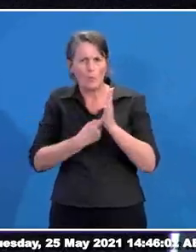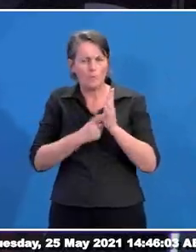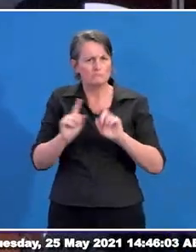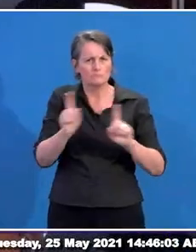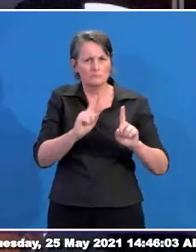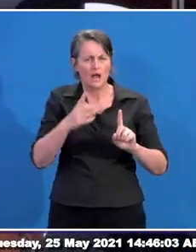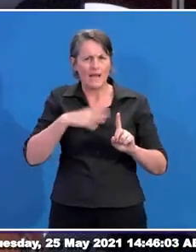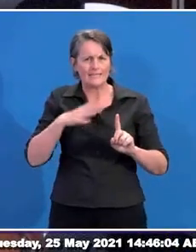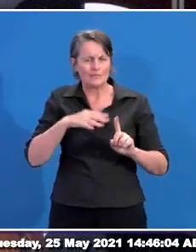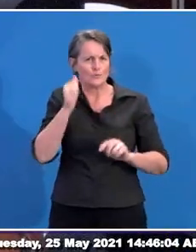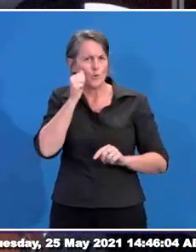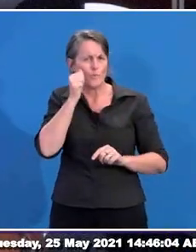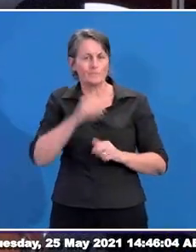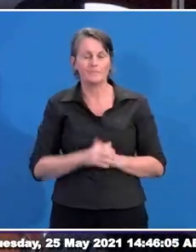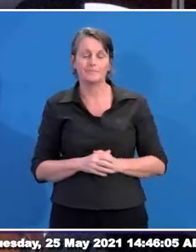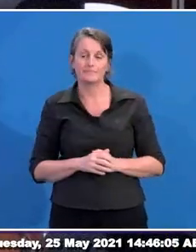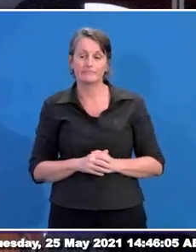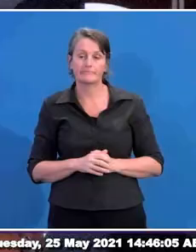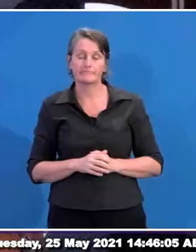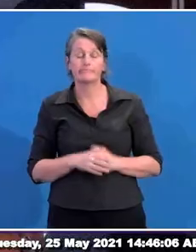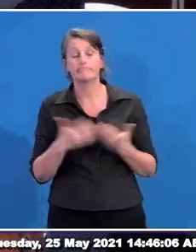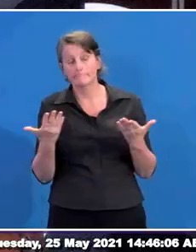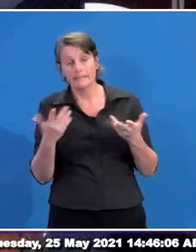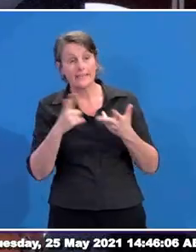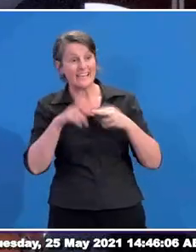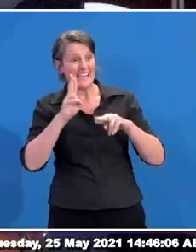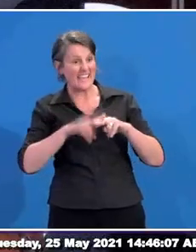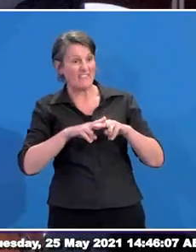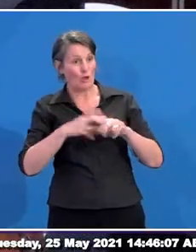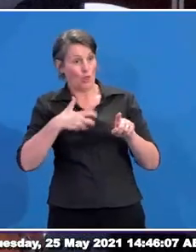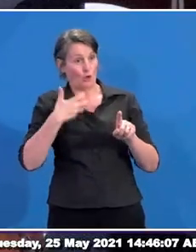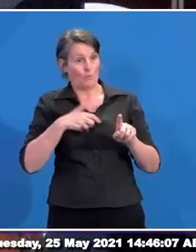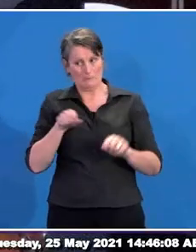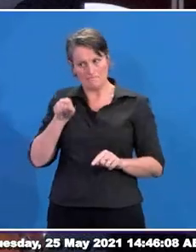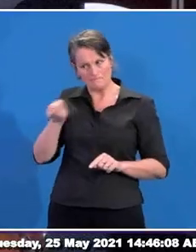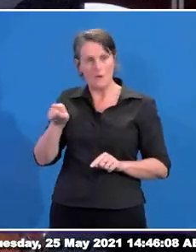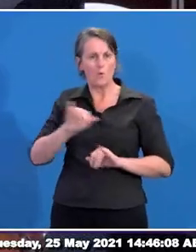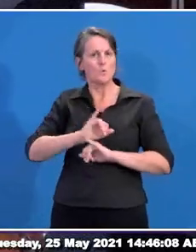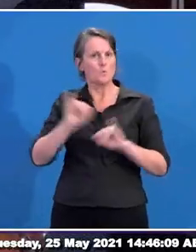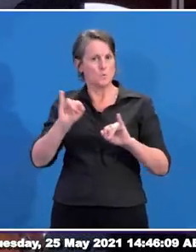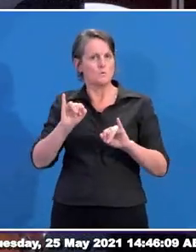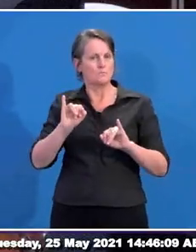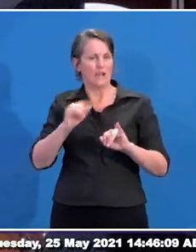If the allegation is particularly serious and might indicate that there is criminal conduct involved, what approach do